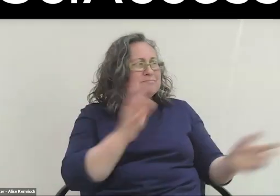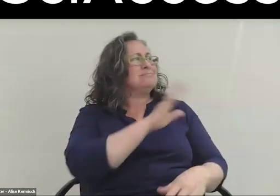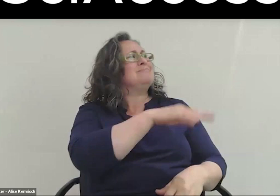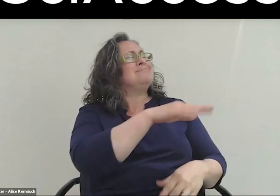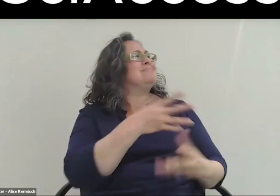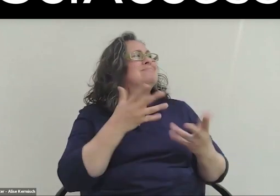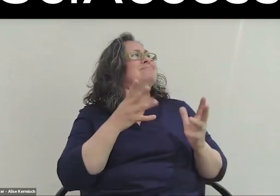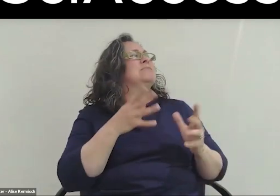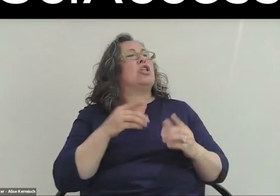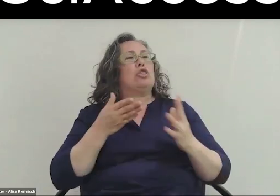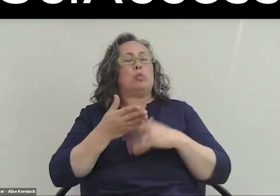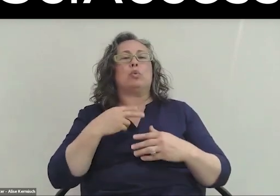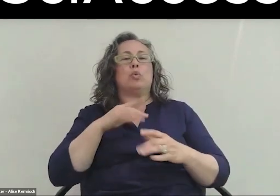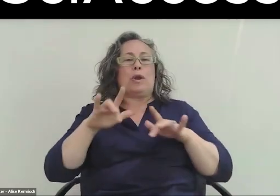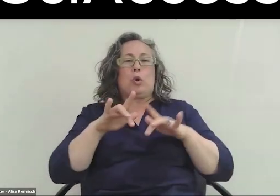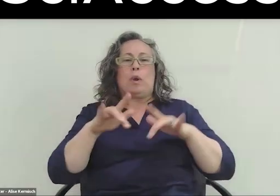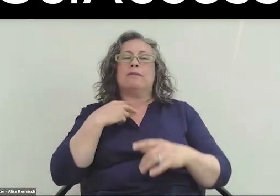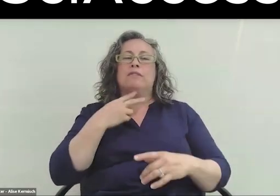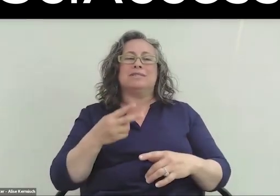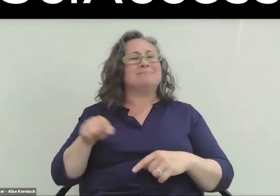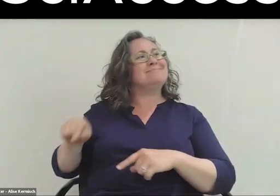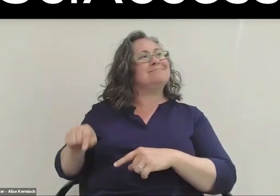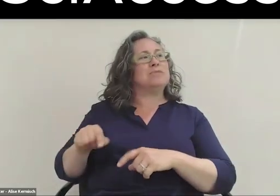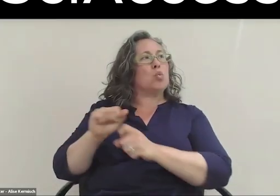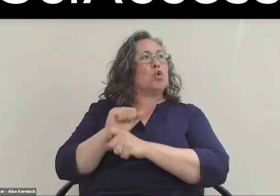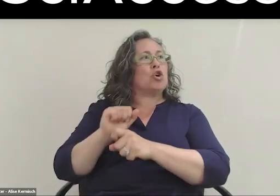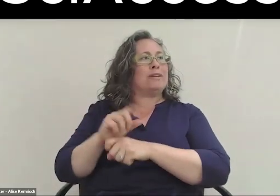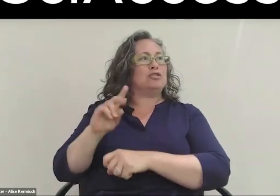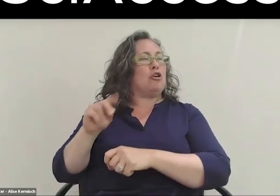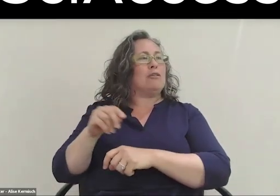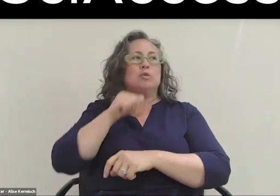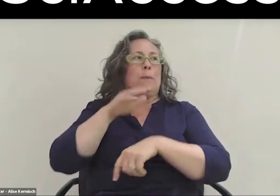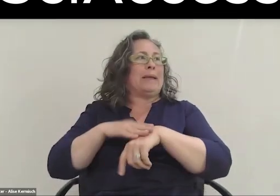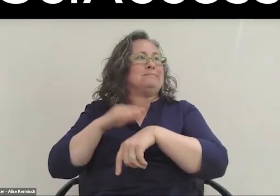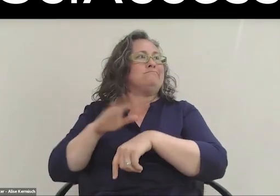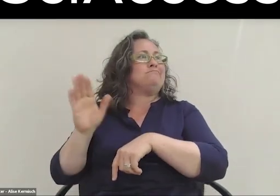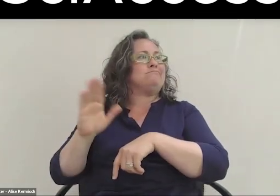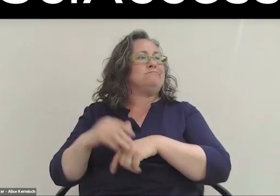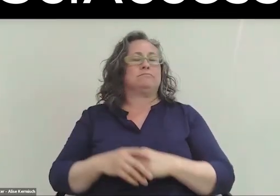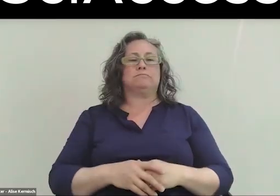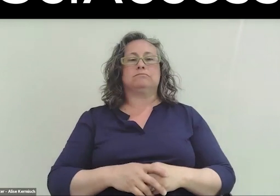through a recorded voice that the service dog shouldn't be petted and it's a working dog.